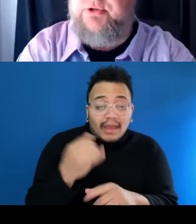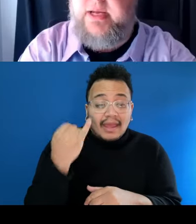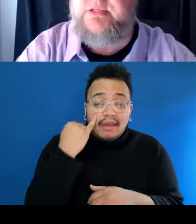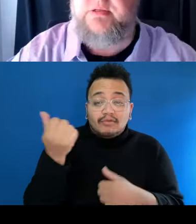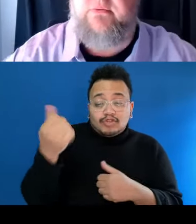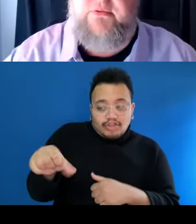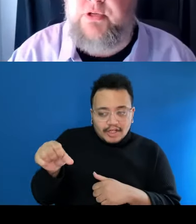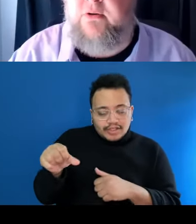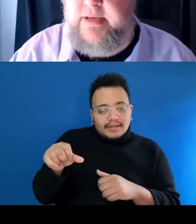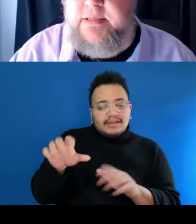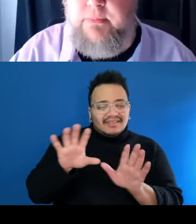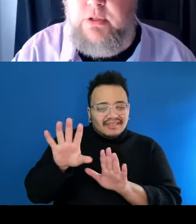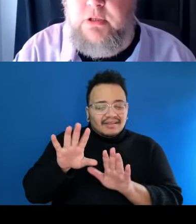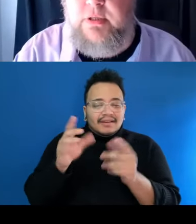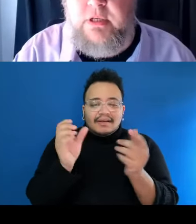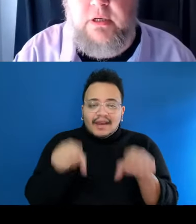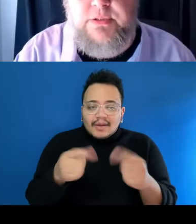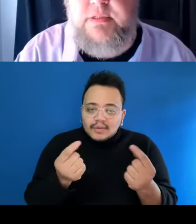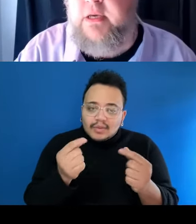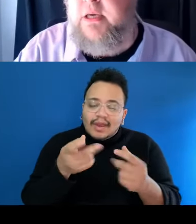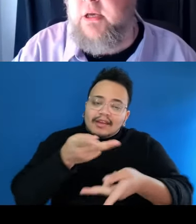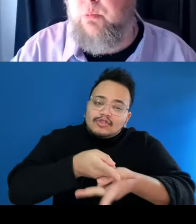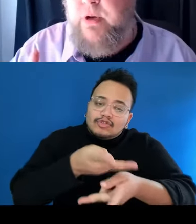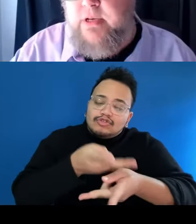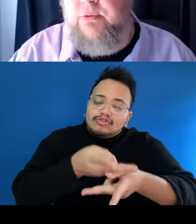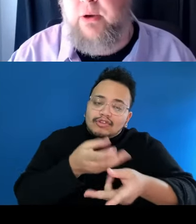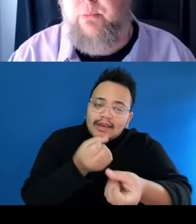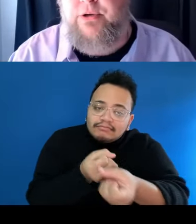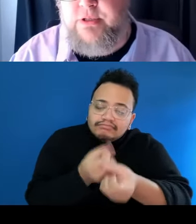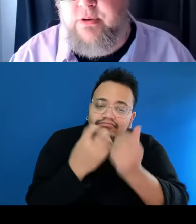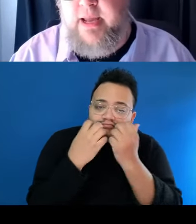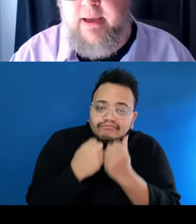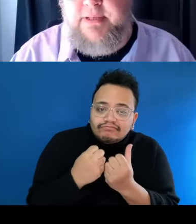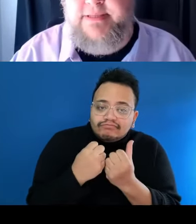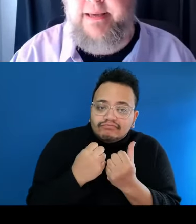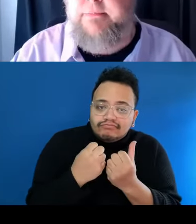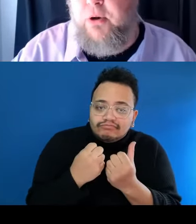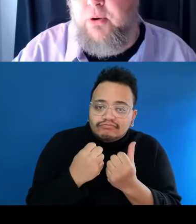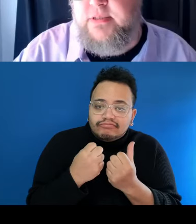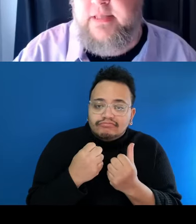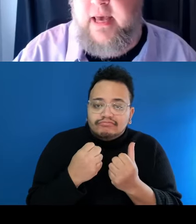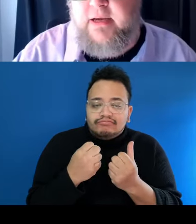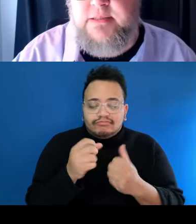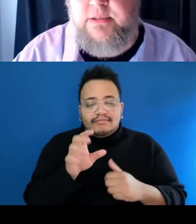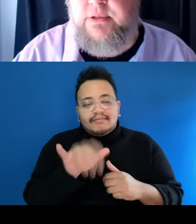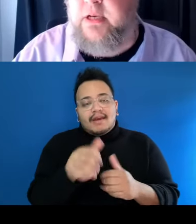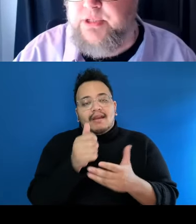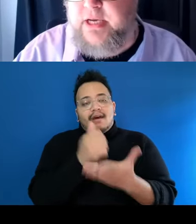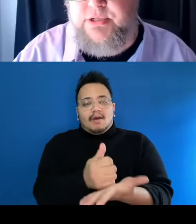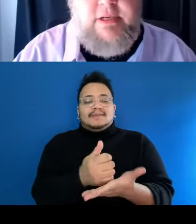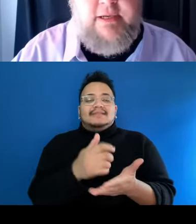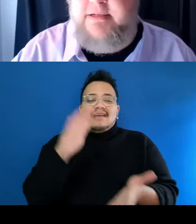that trans folks are facing, both youth and adults. We know that when nurturing happens, it opposes that hostility and rejection.